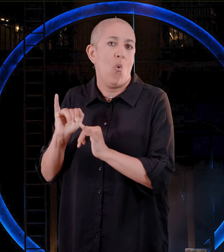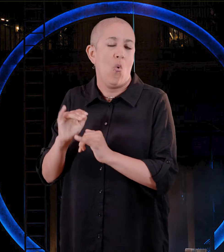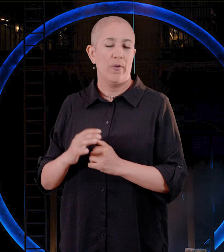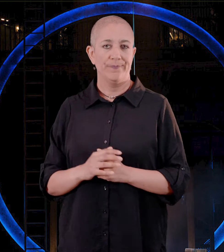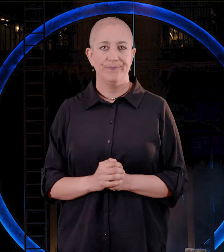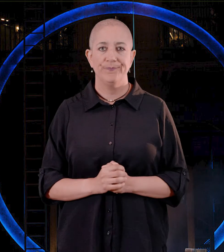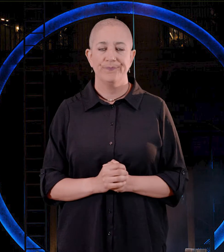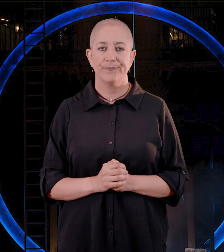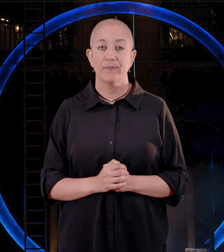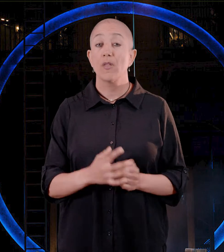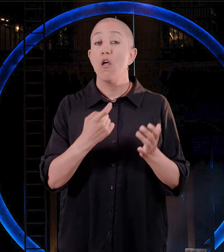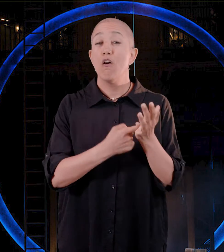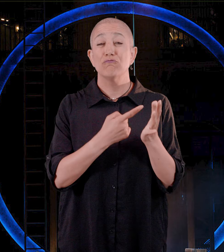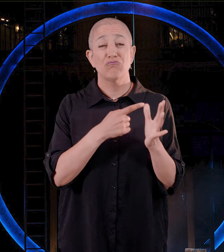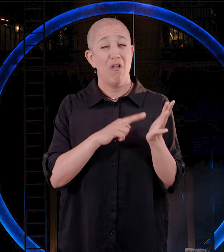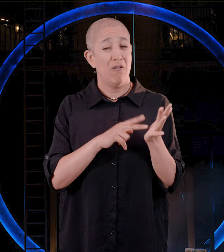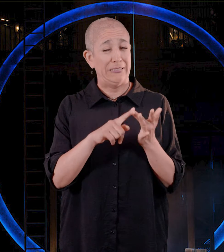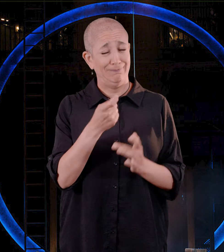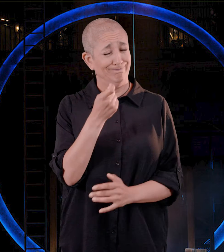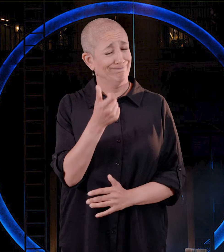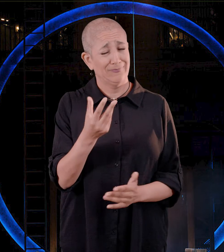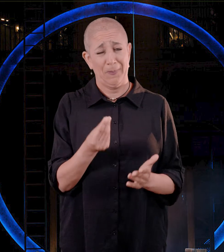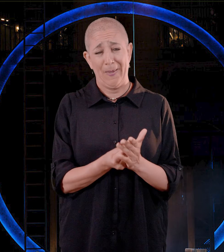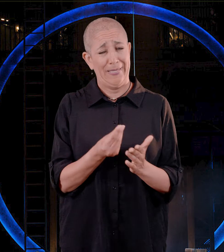Rani doesn’t have much money